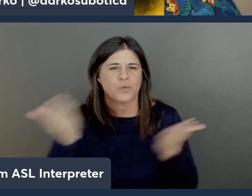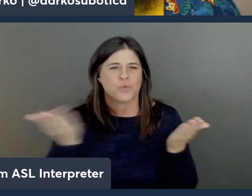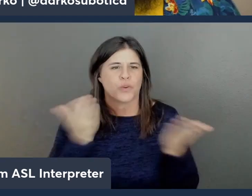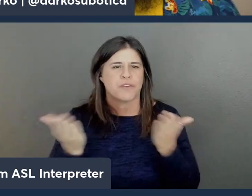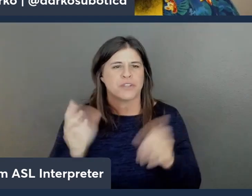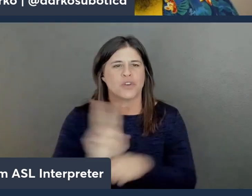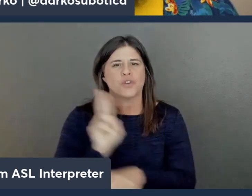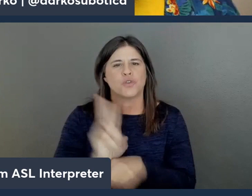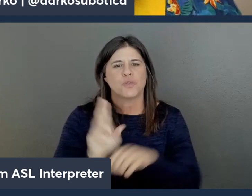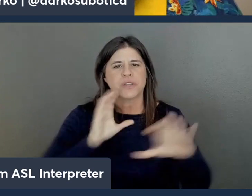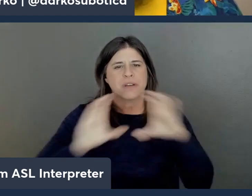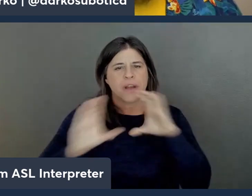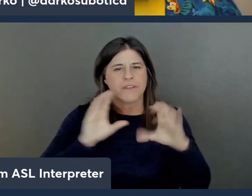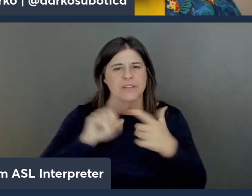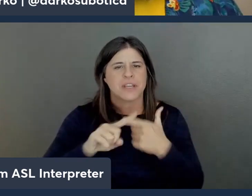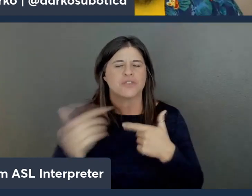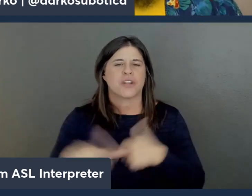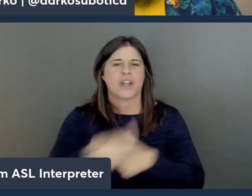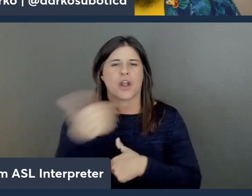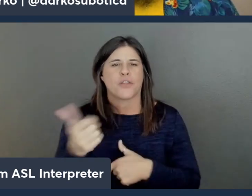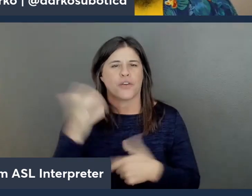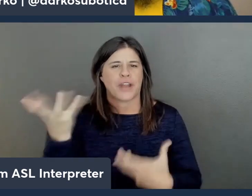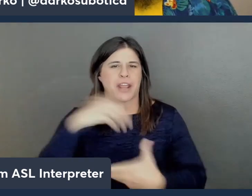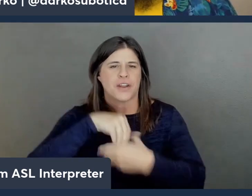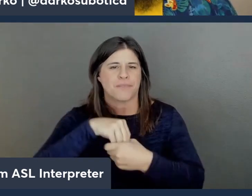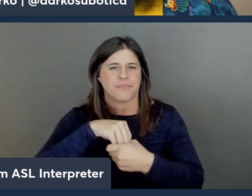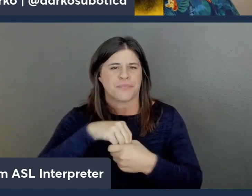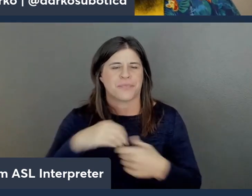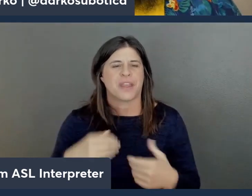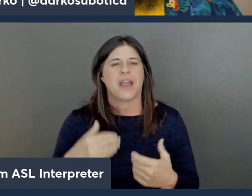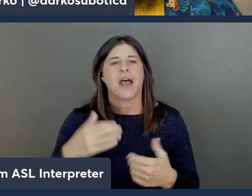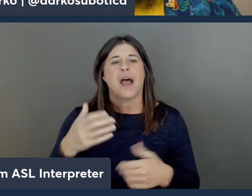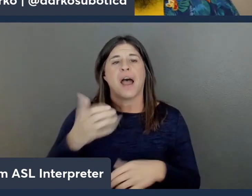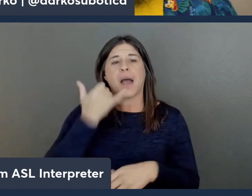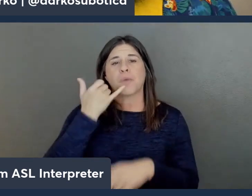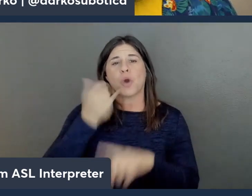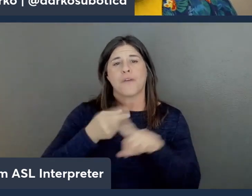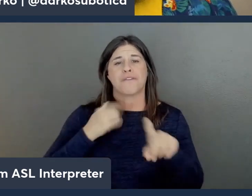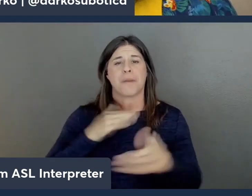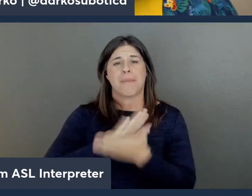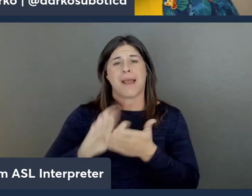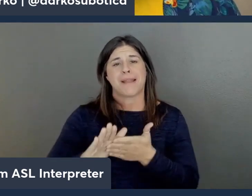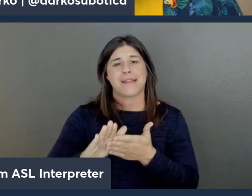and assist interfaces. I'm calling from my nice, comfortable hotel room, in Las Vegas.